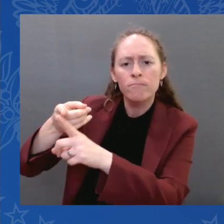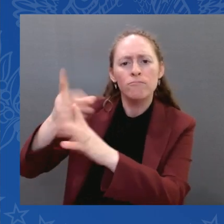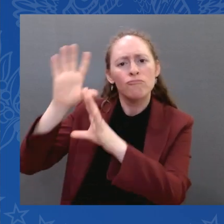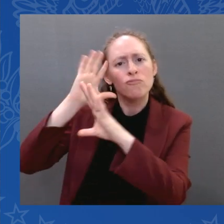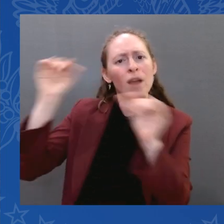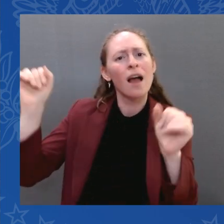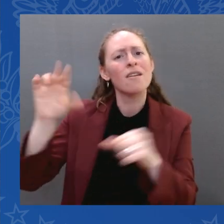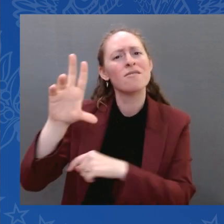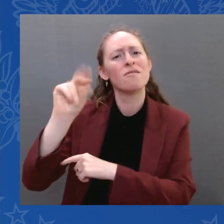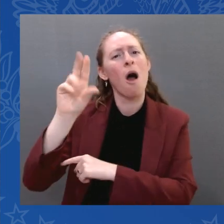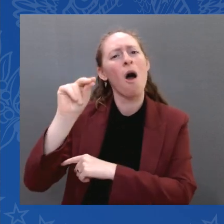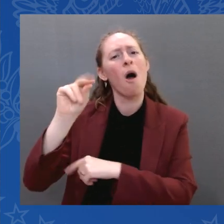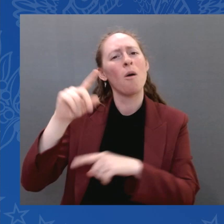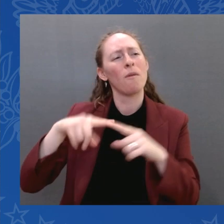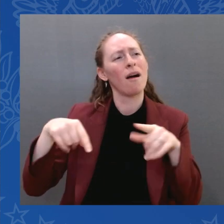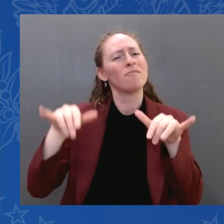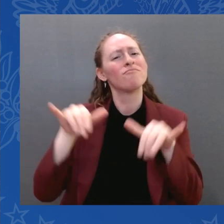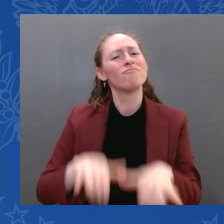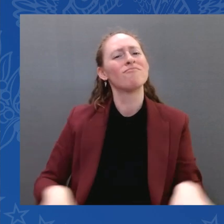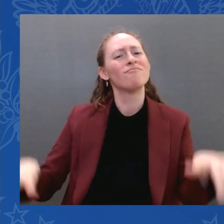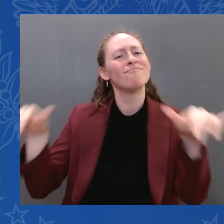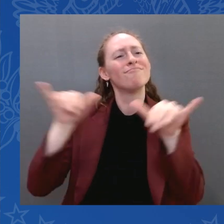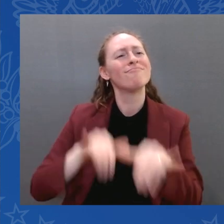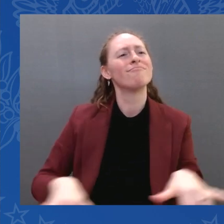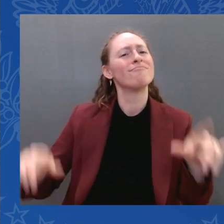and shines with our highest aspirations.